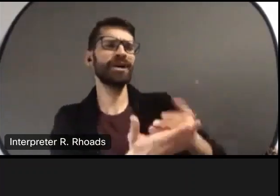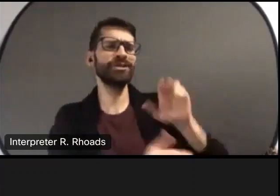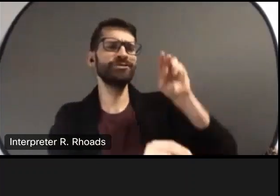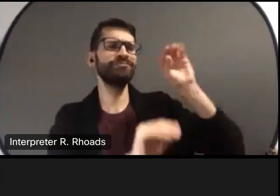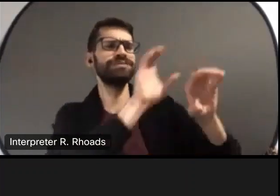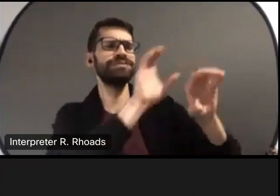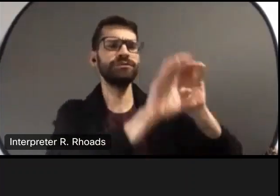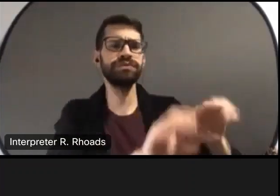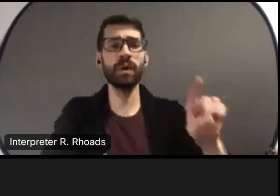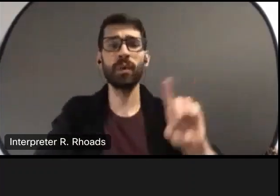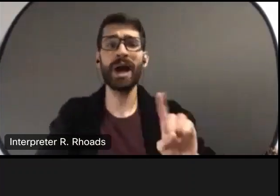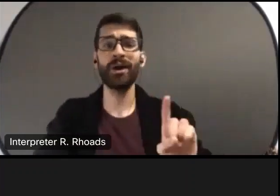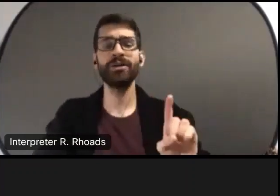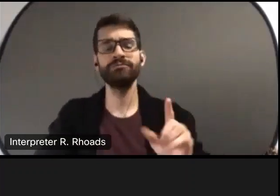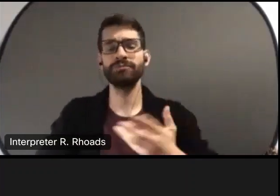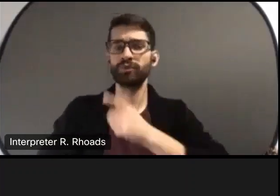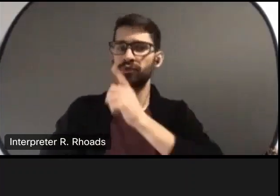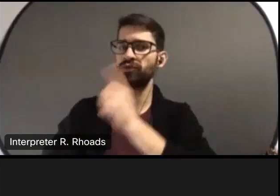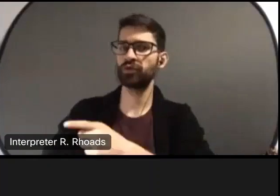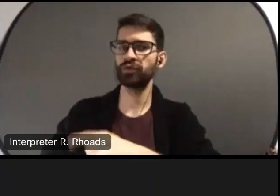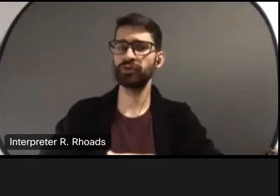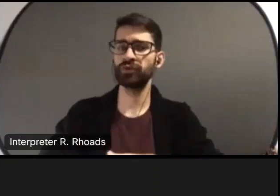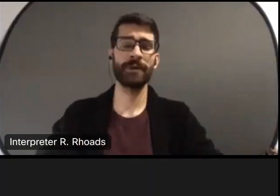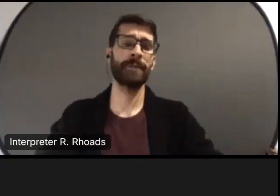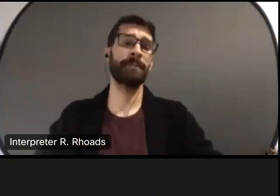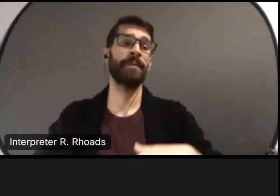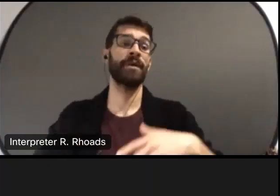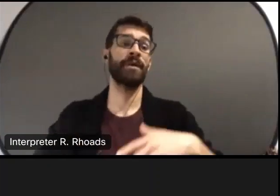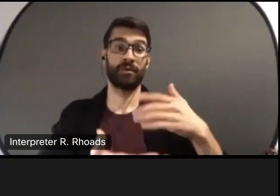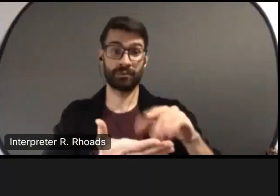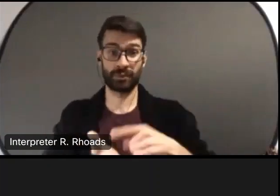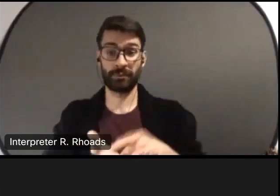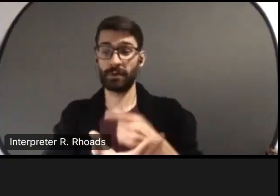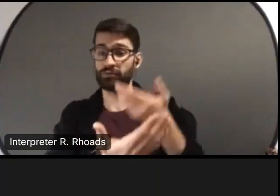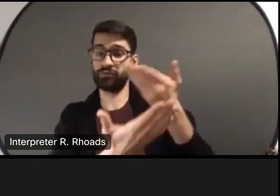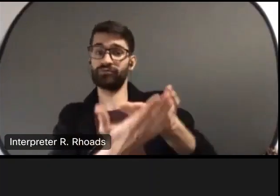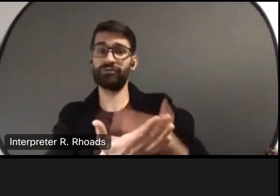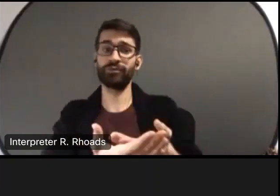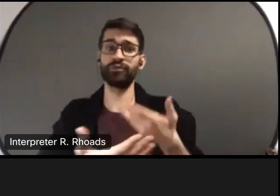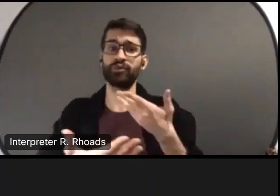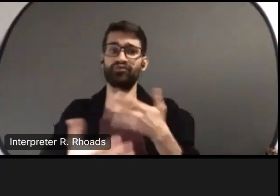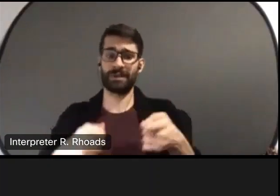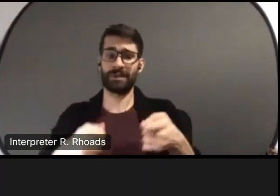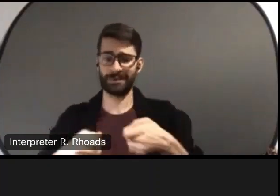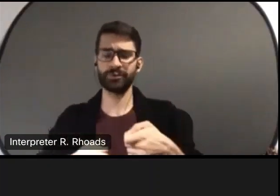There may be some records that you wouldn't want to handle in this manner, but it's very